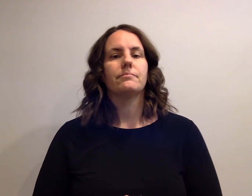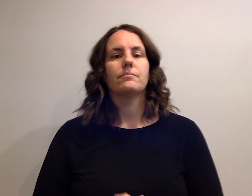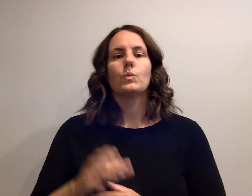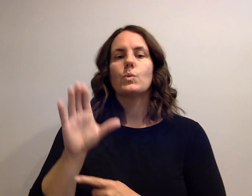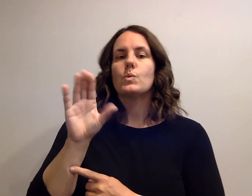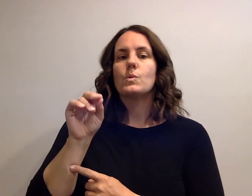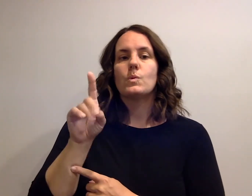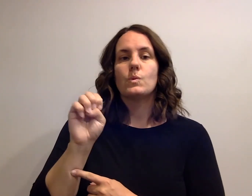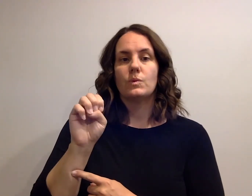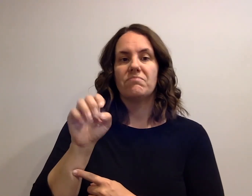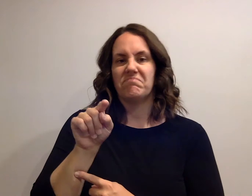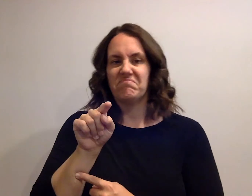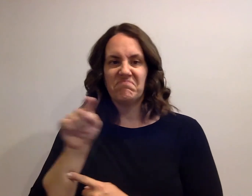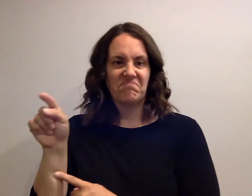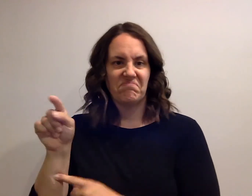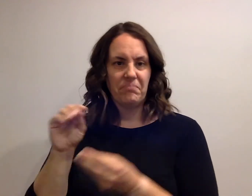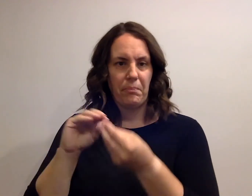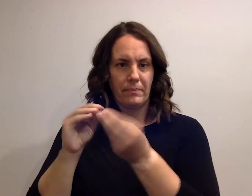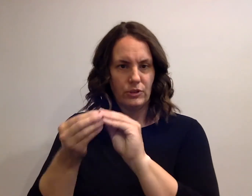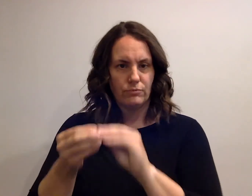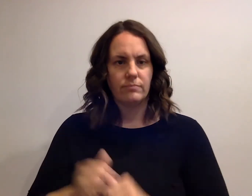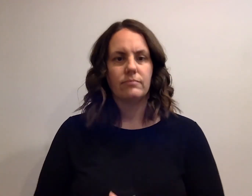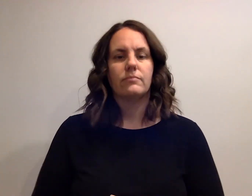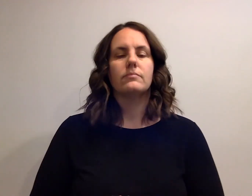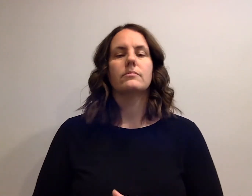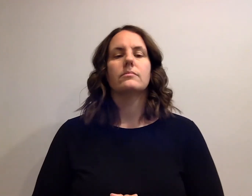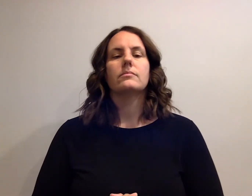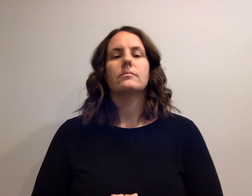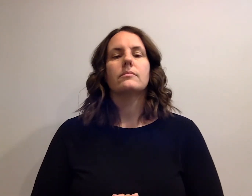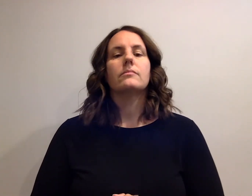Conference code number.